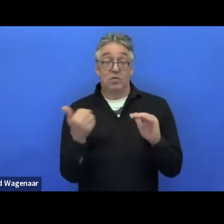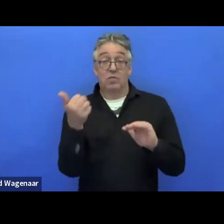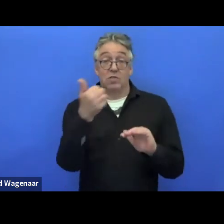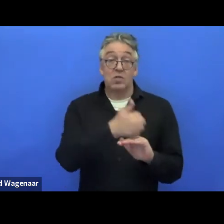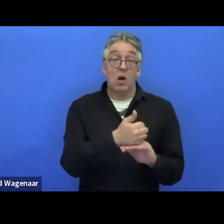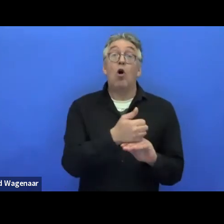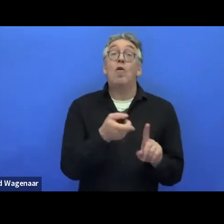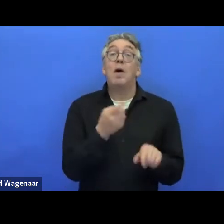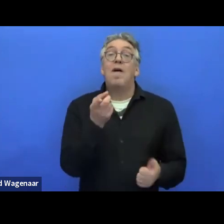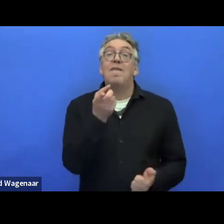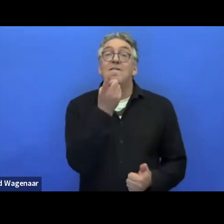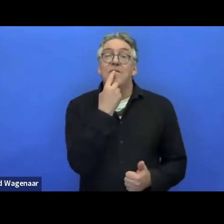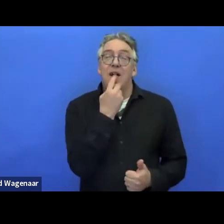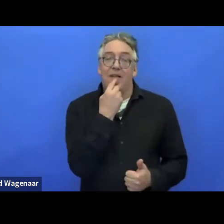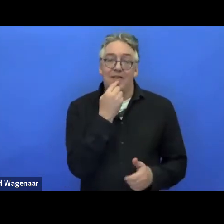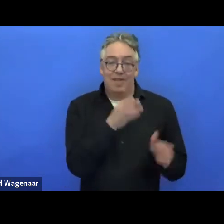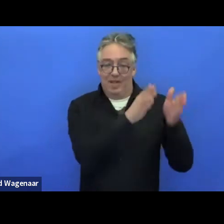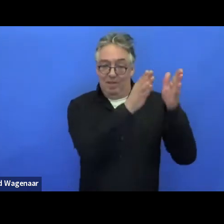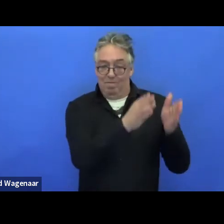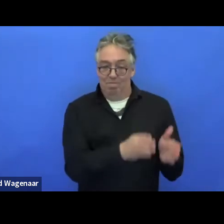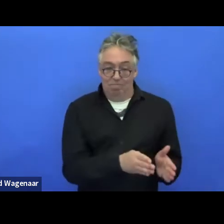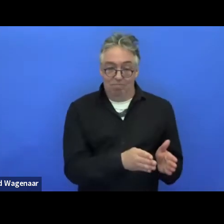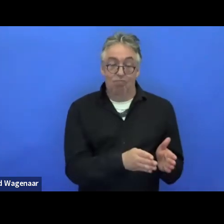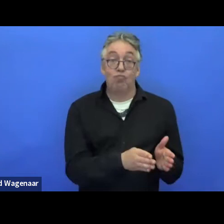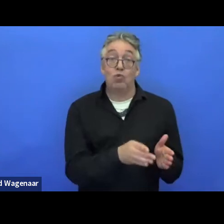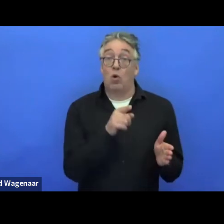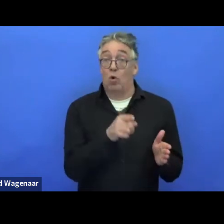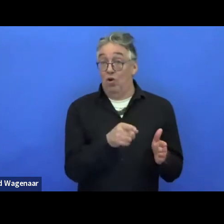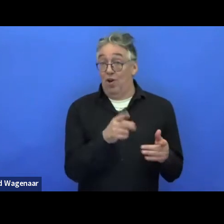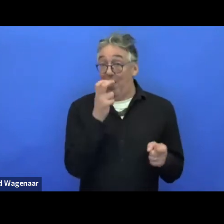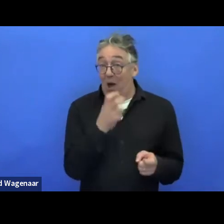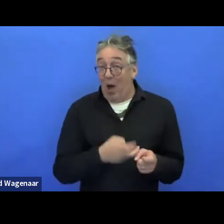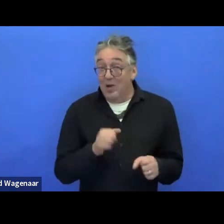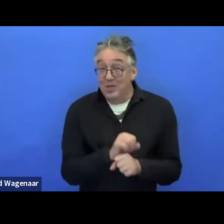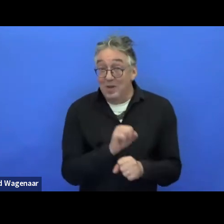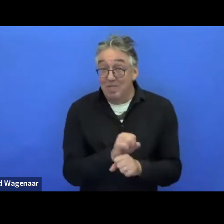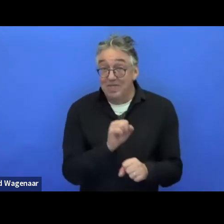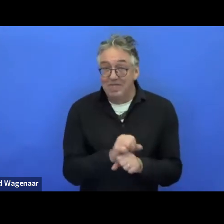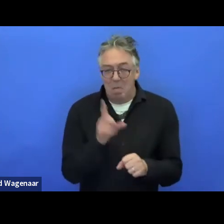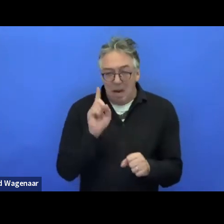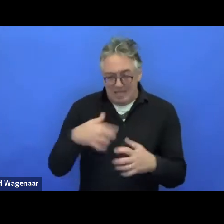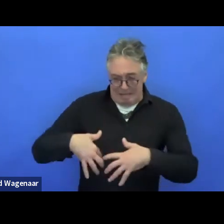Jacob Soderman, who had a very difficult job to create the funding for this institution,